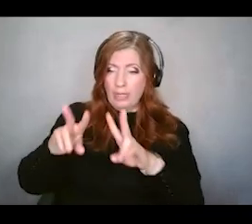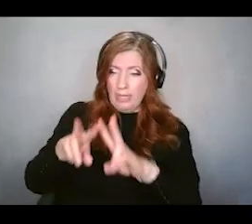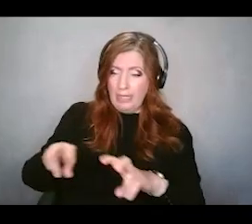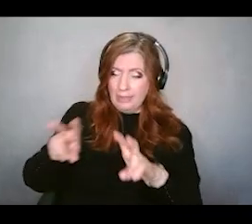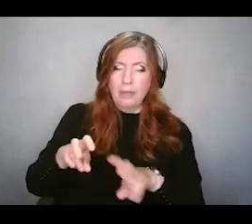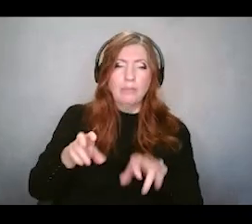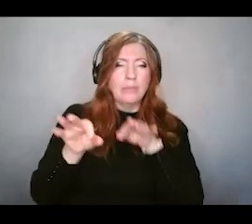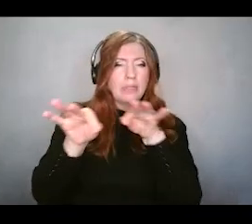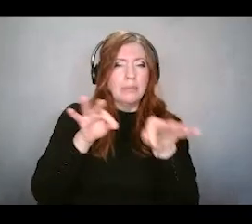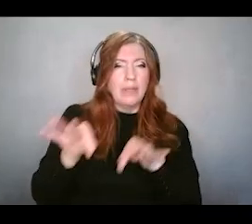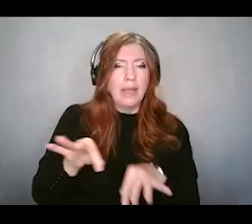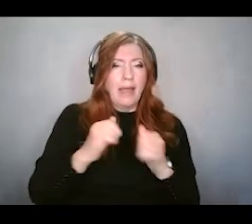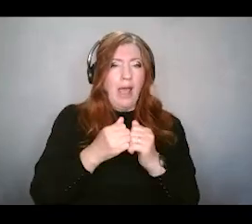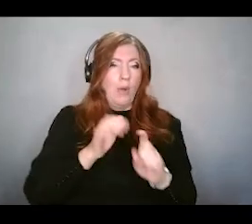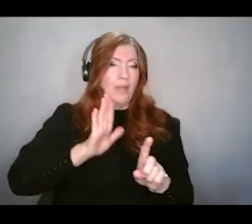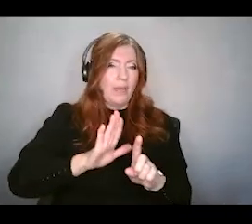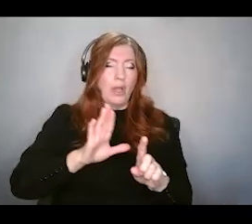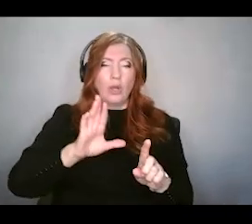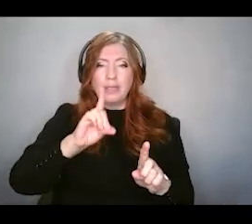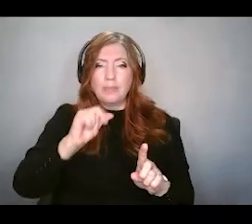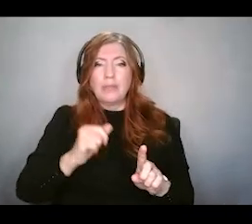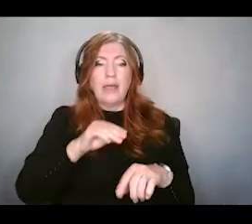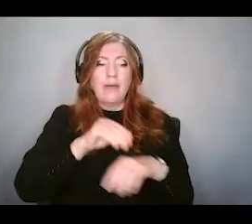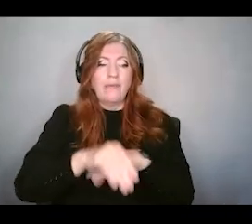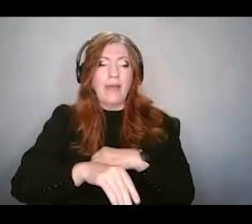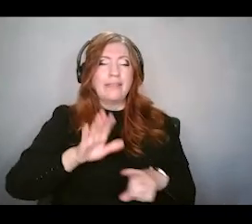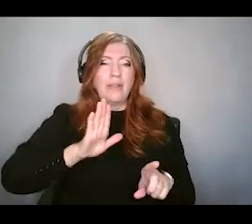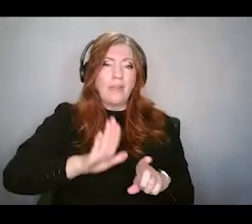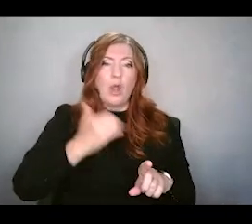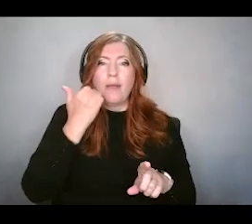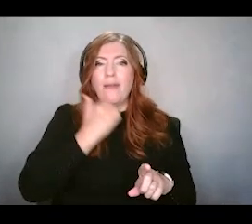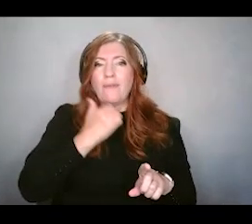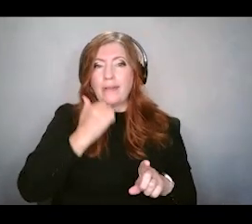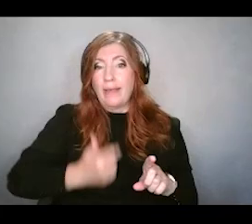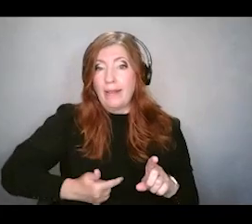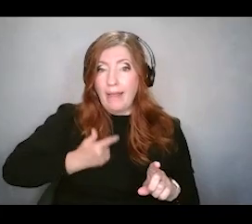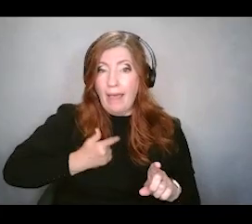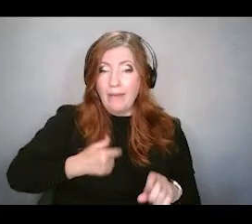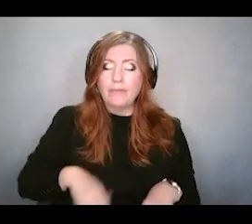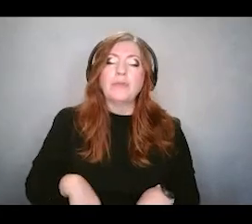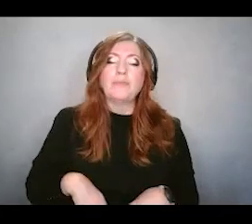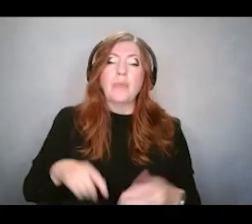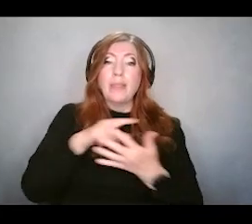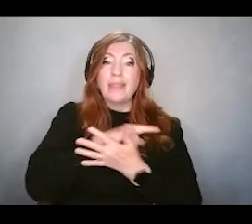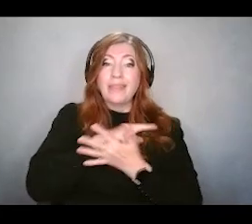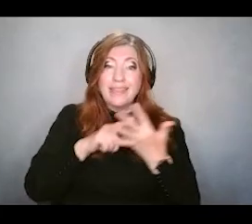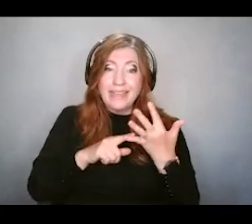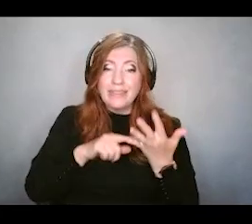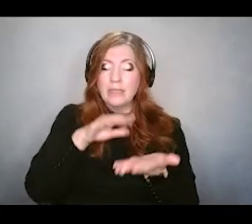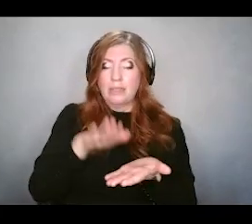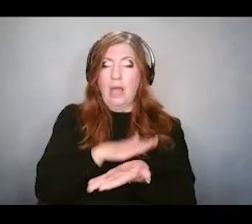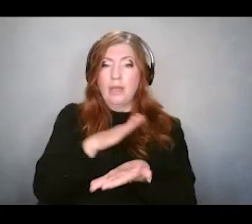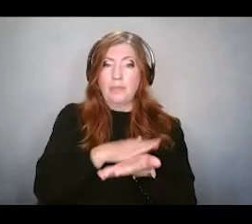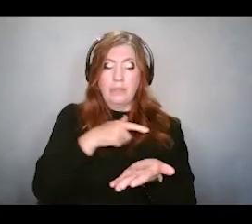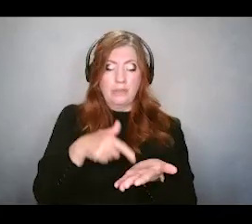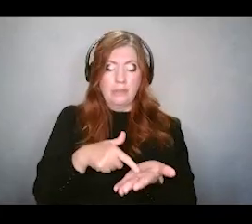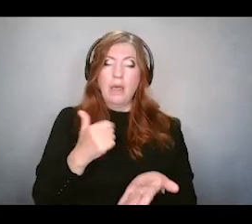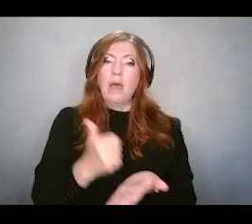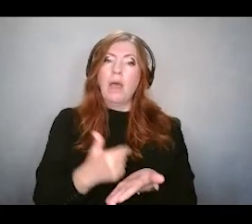affects day-to-day life. These documents help us understand the extent of functional limitations